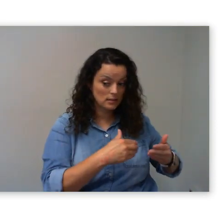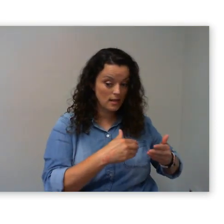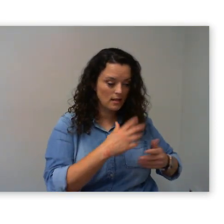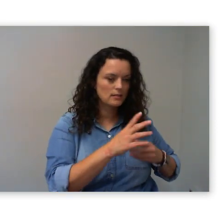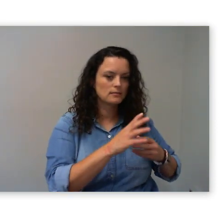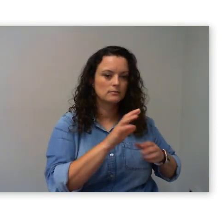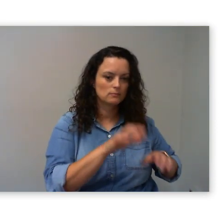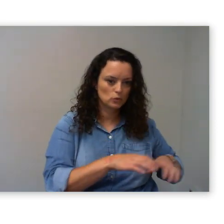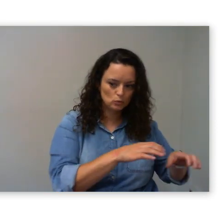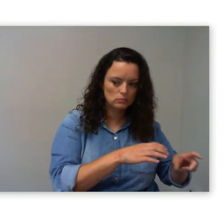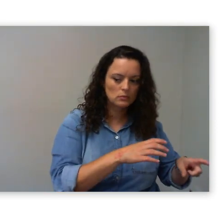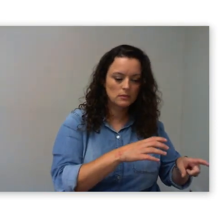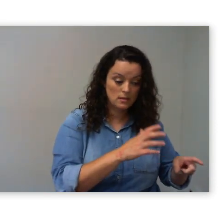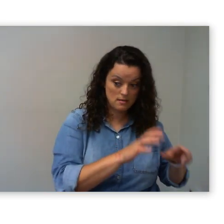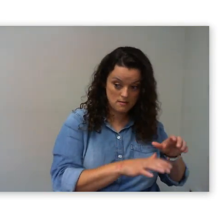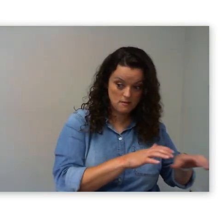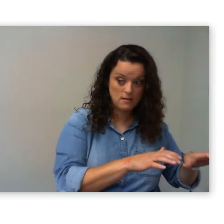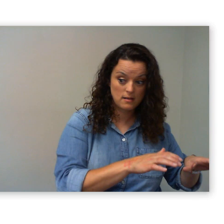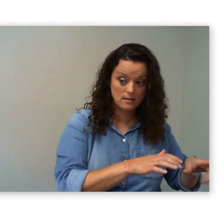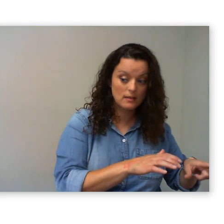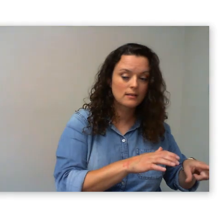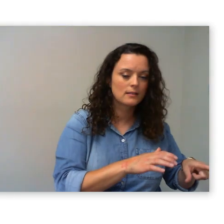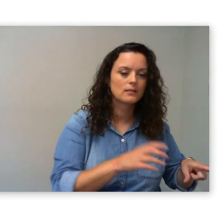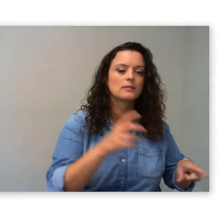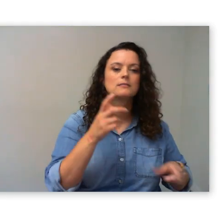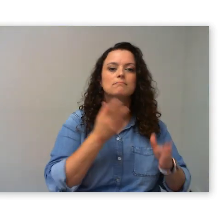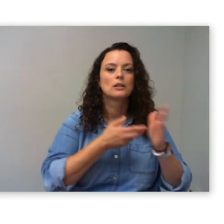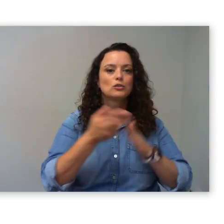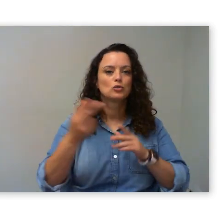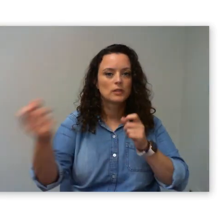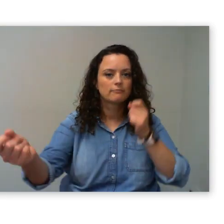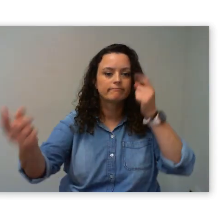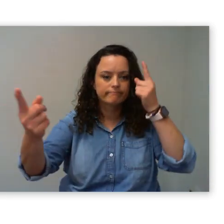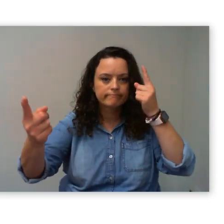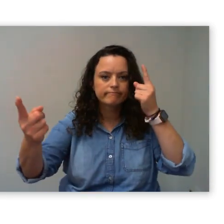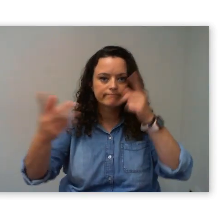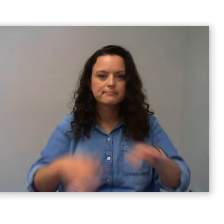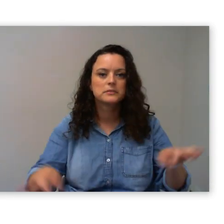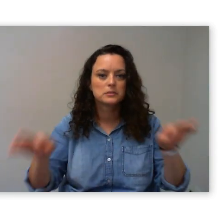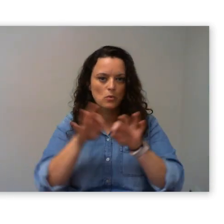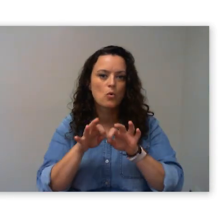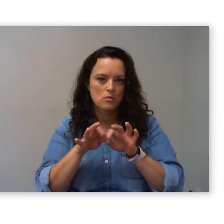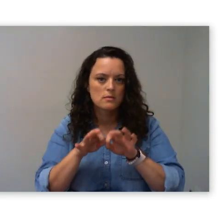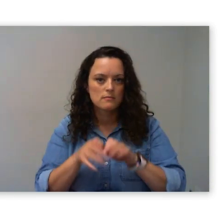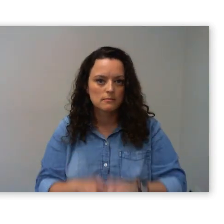what they're needing as well that's important just to make sure that everybody's on the same page